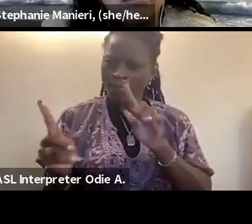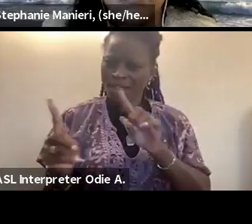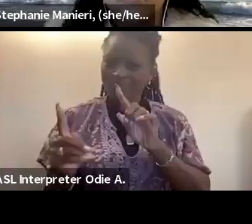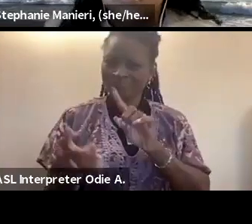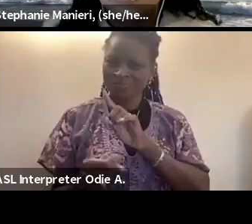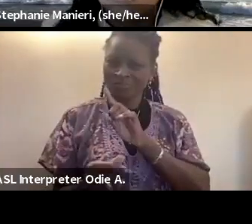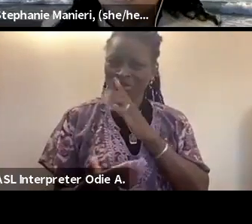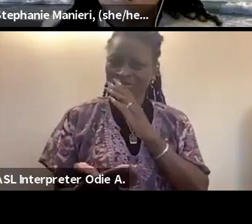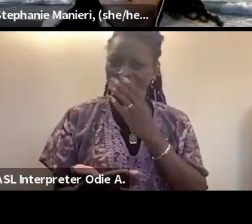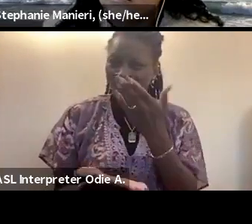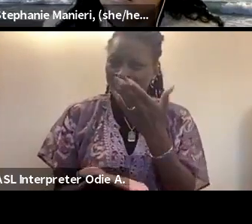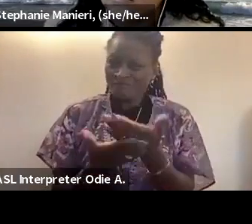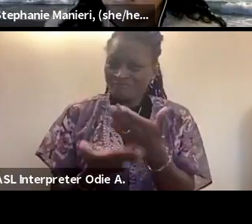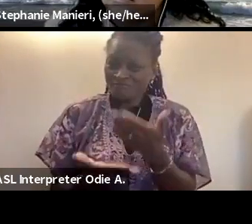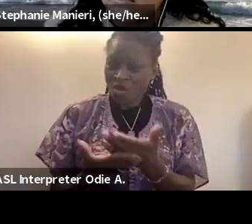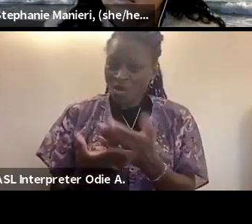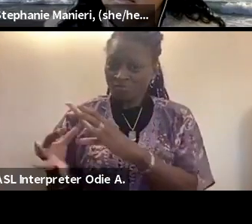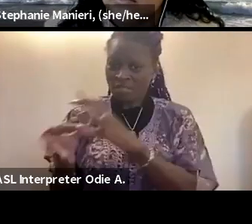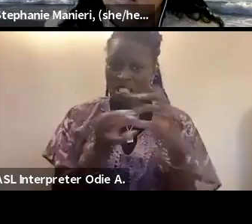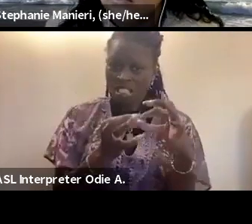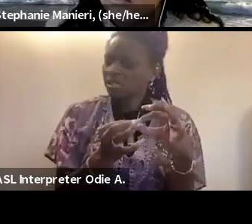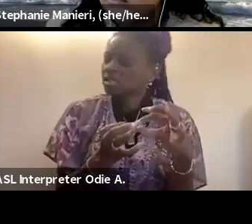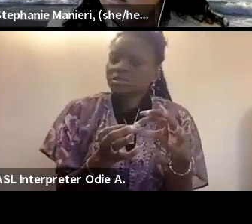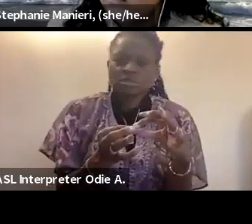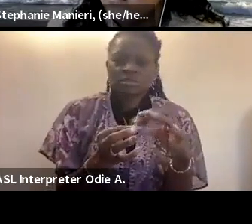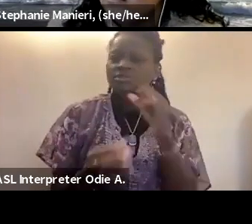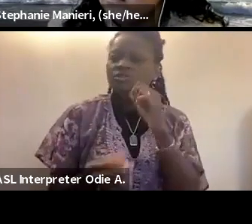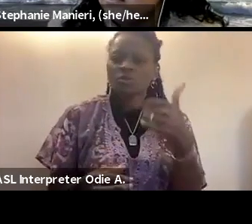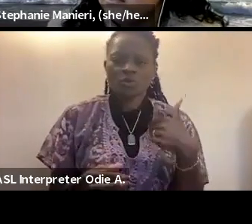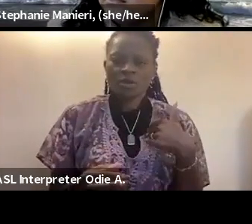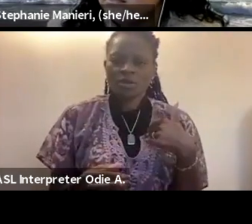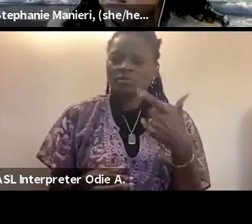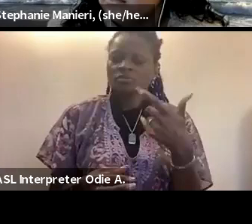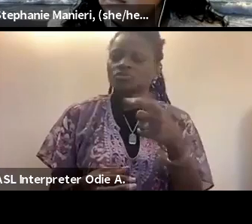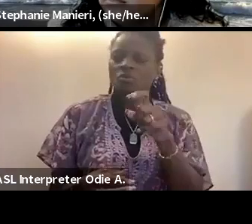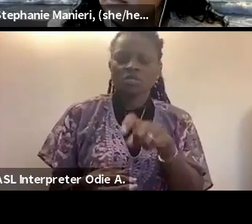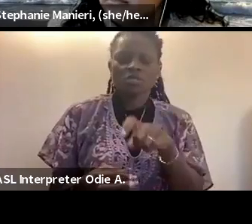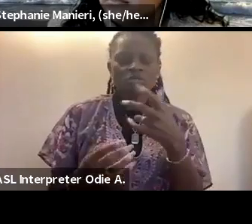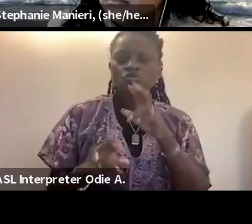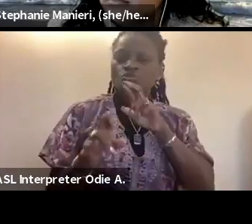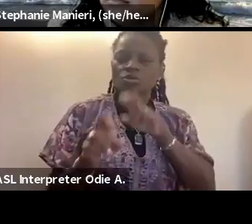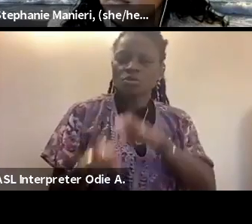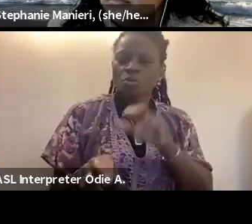So that number is only reporting those cases in which we saw a contact